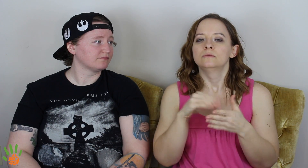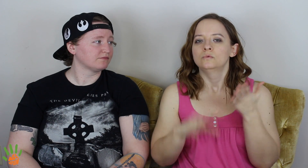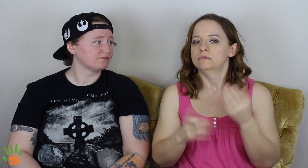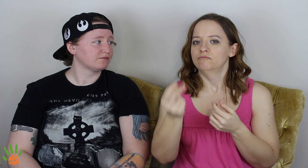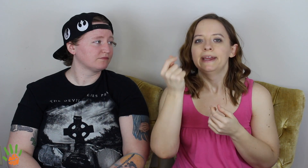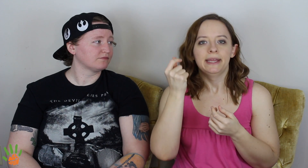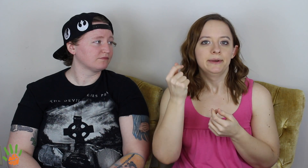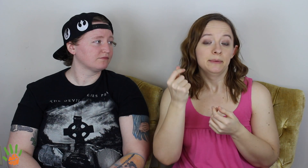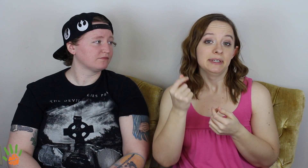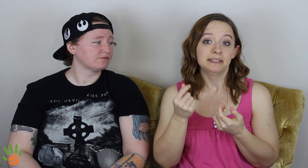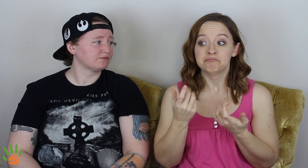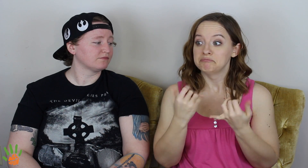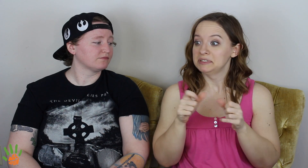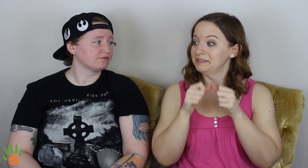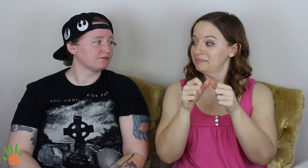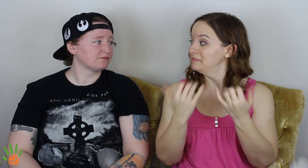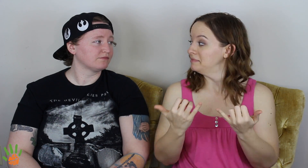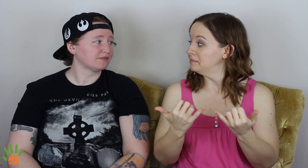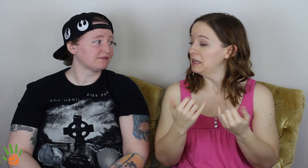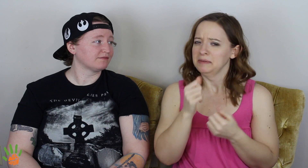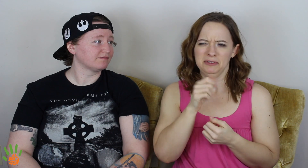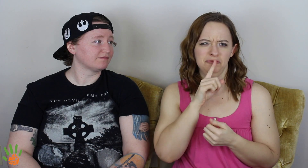and they're still going now.